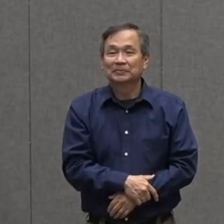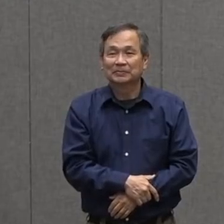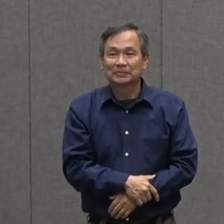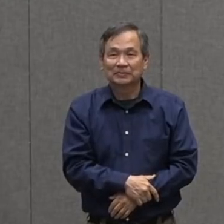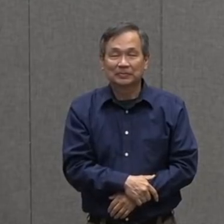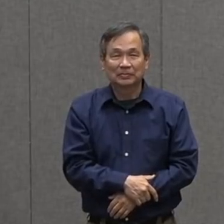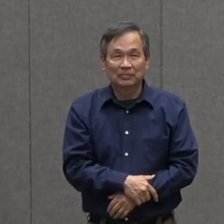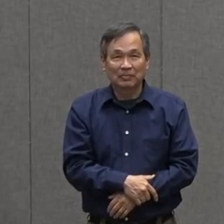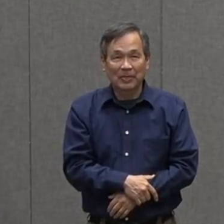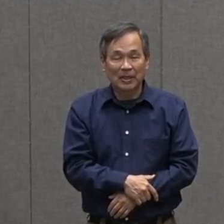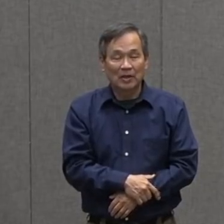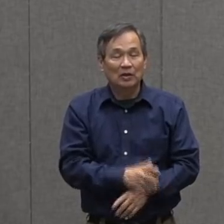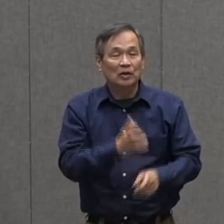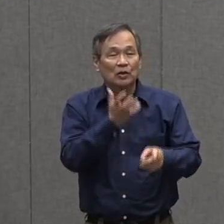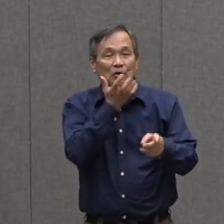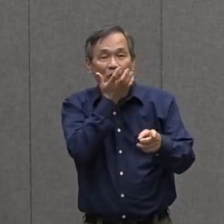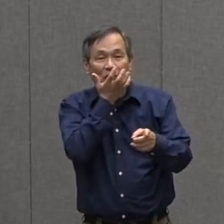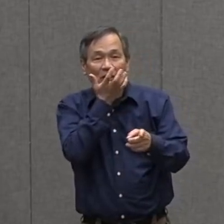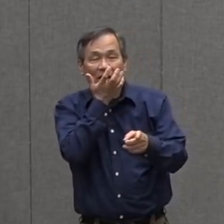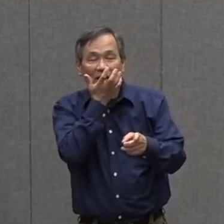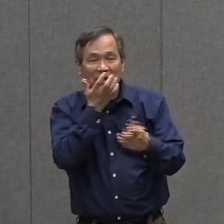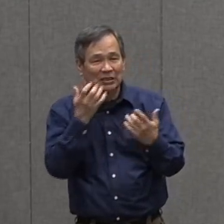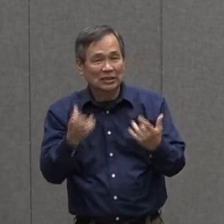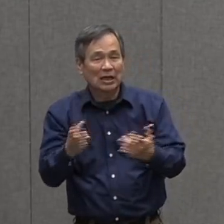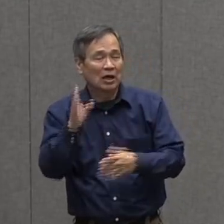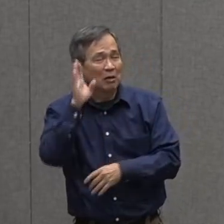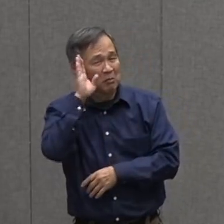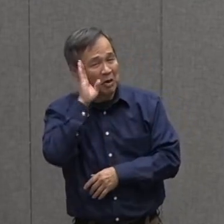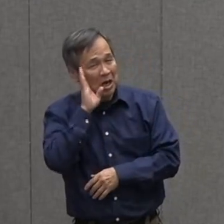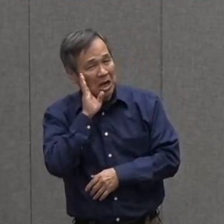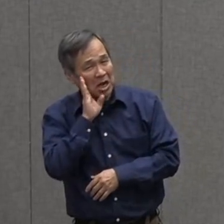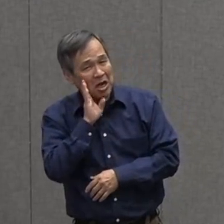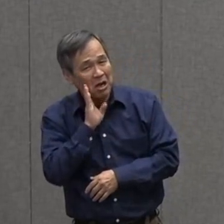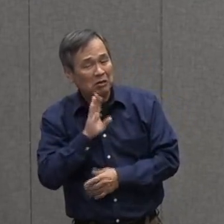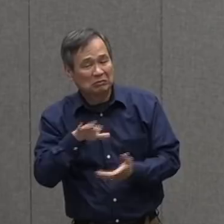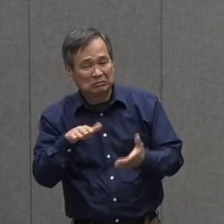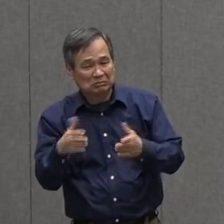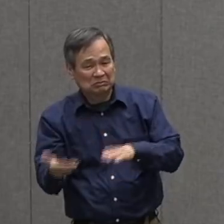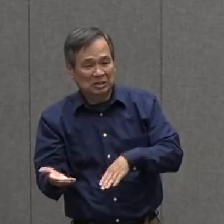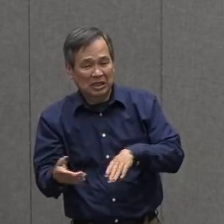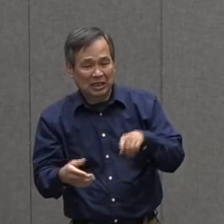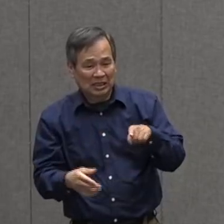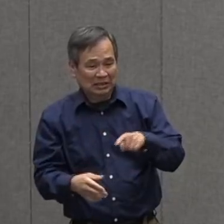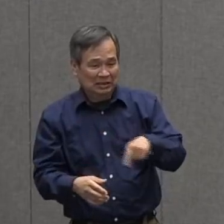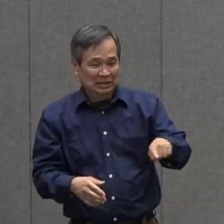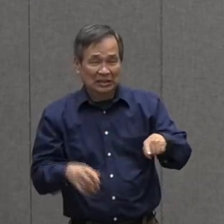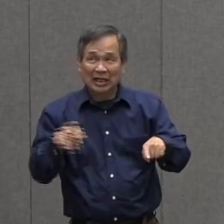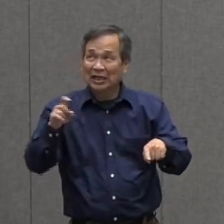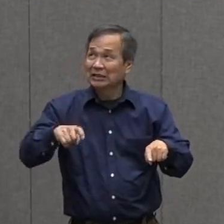"This is the grass all brown and dead "that needed the rain from the cloud overhead.